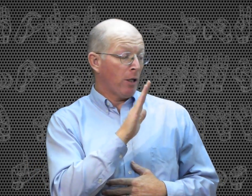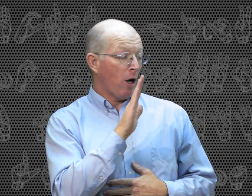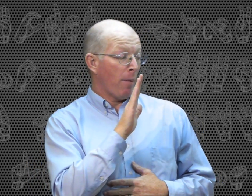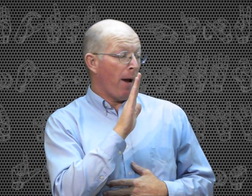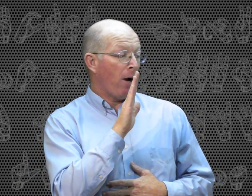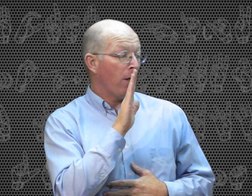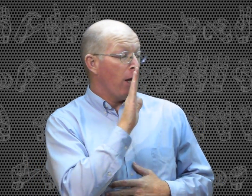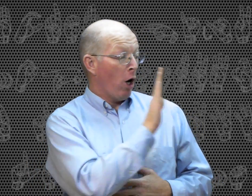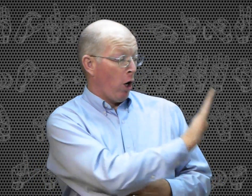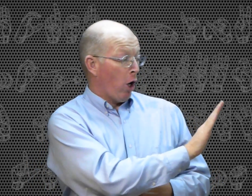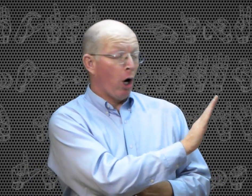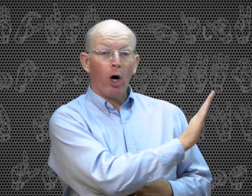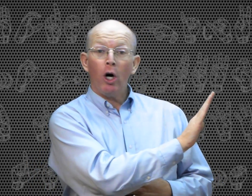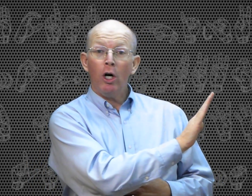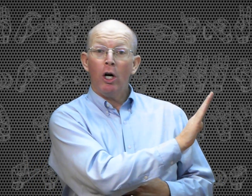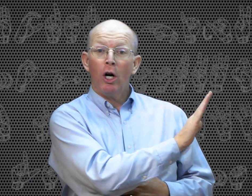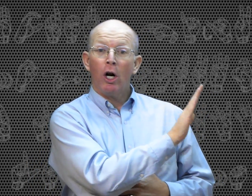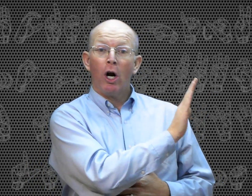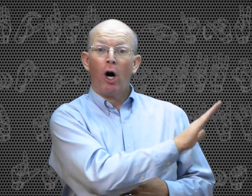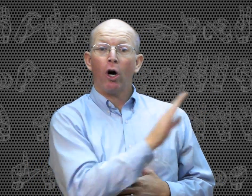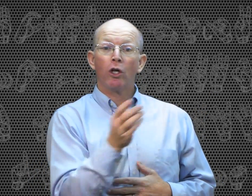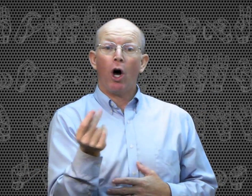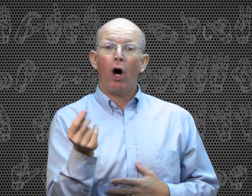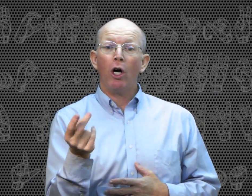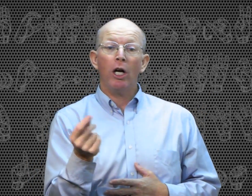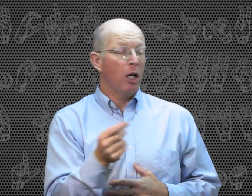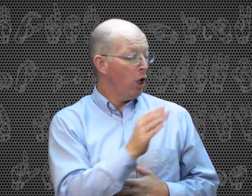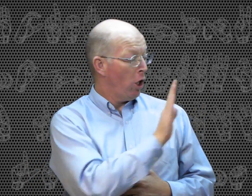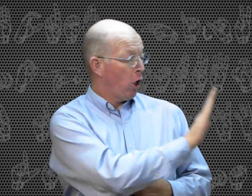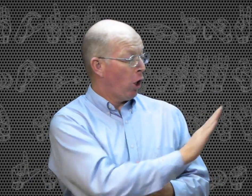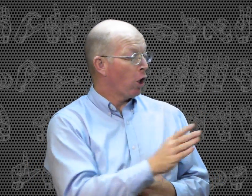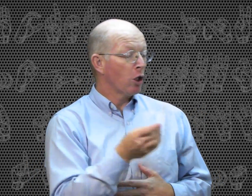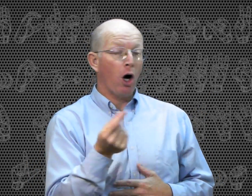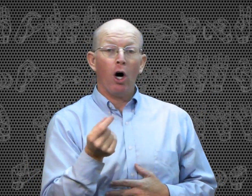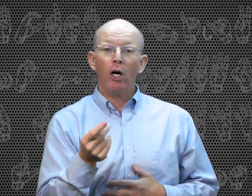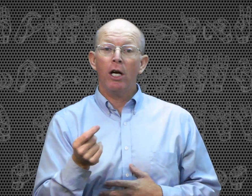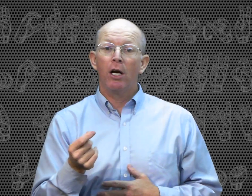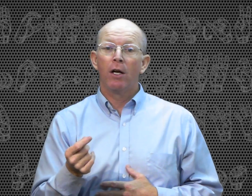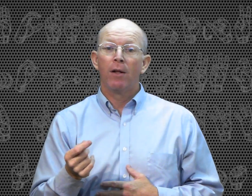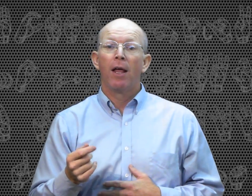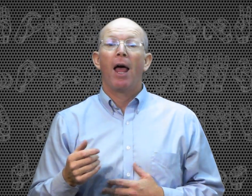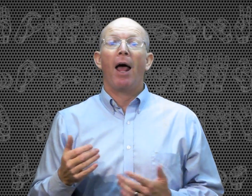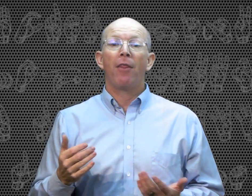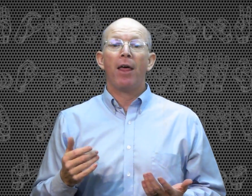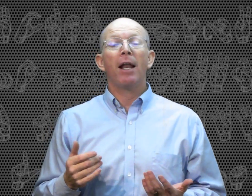I can talk about HER. HER dog.